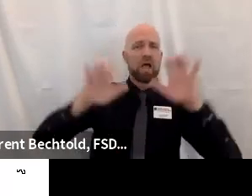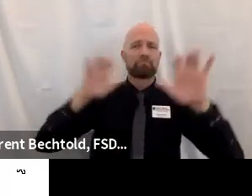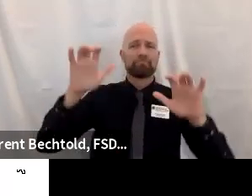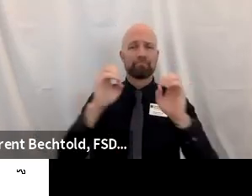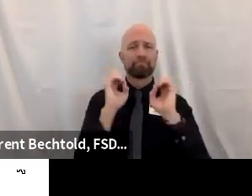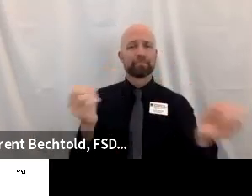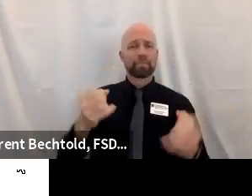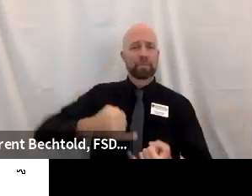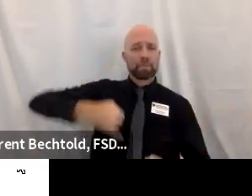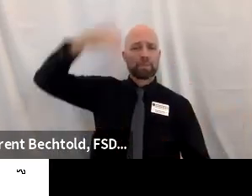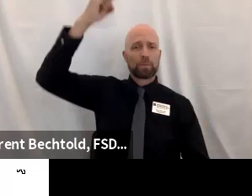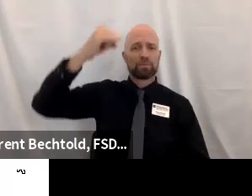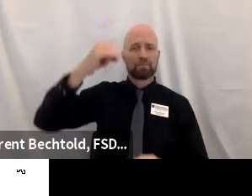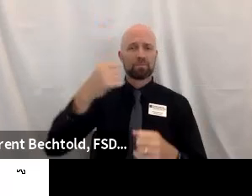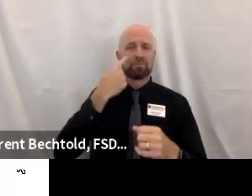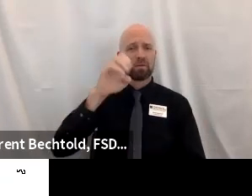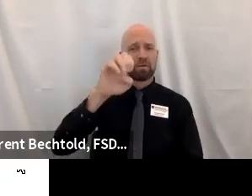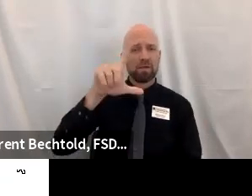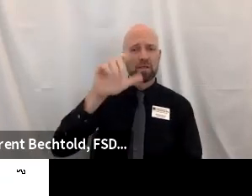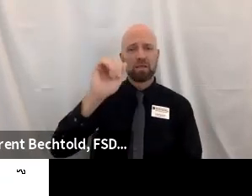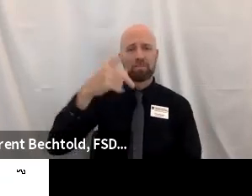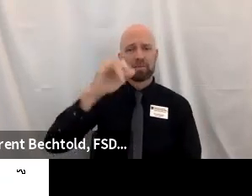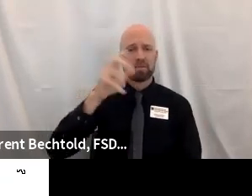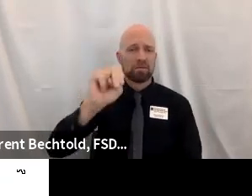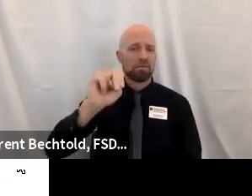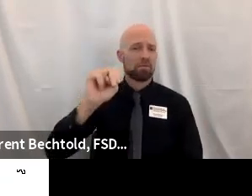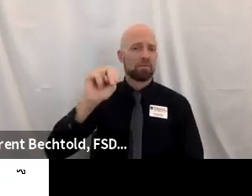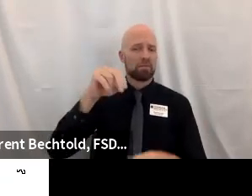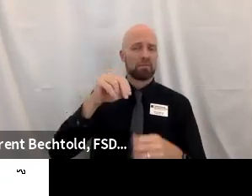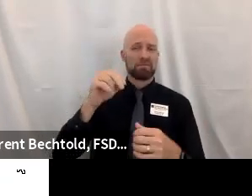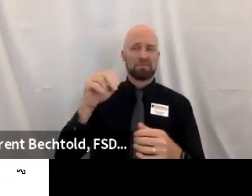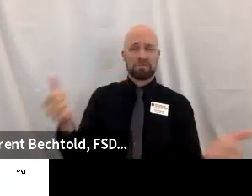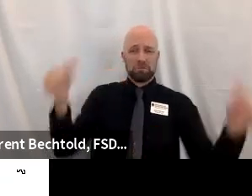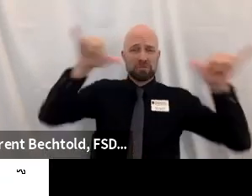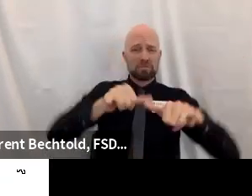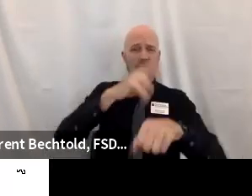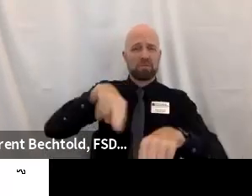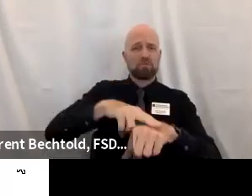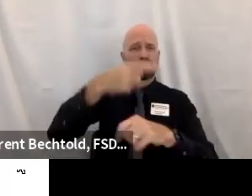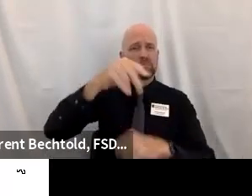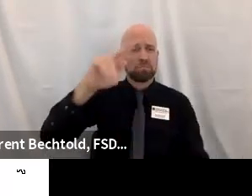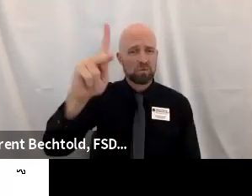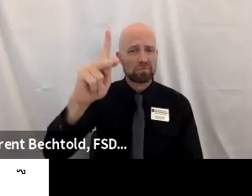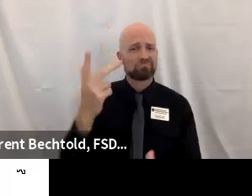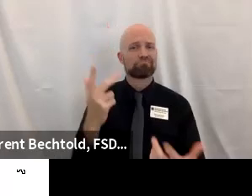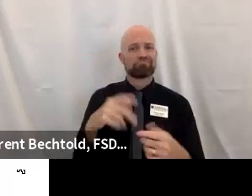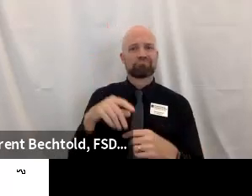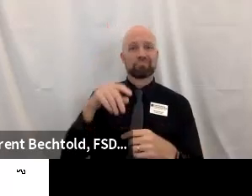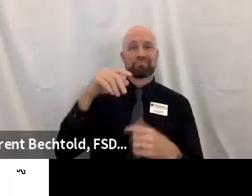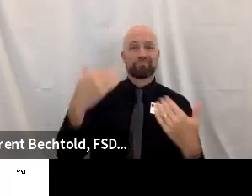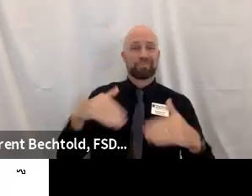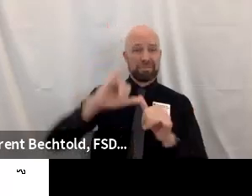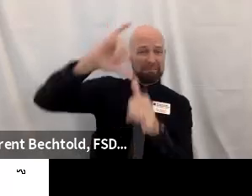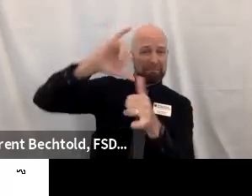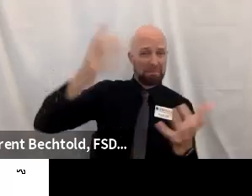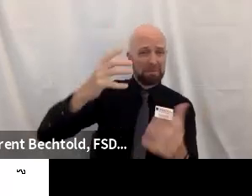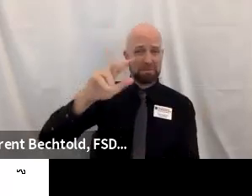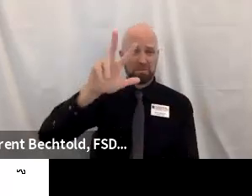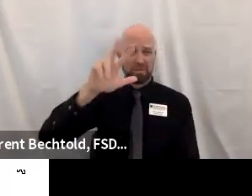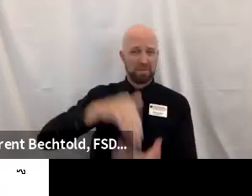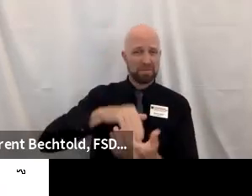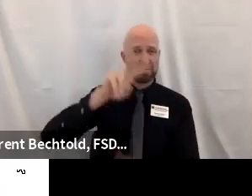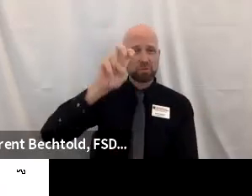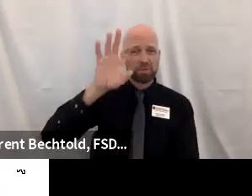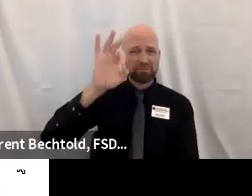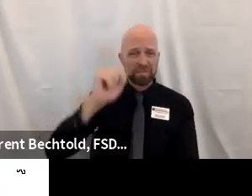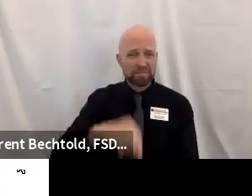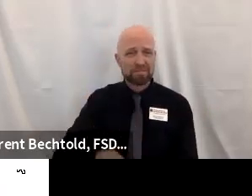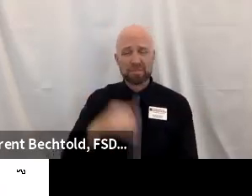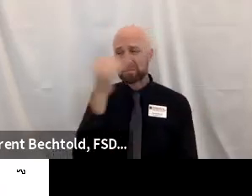the first climber to climb El Capitan in Yosemite National Park with no harness. He free climbed